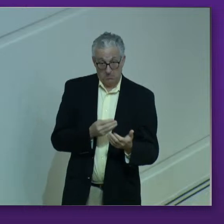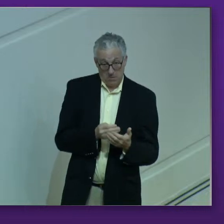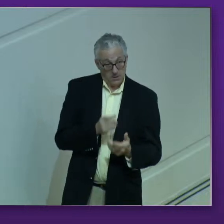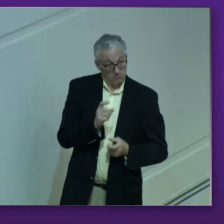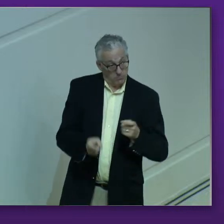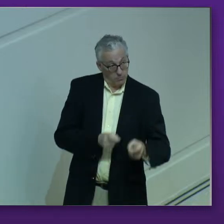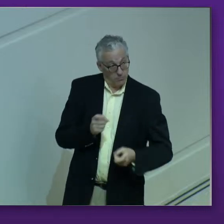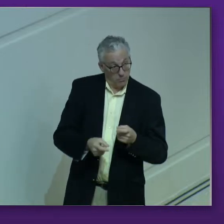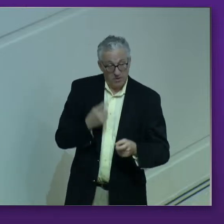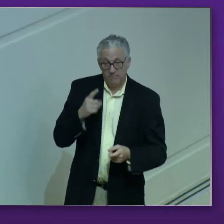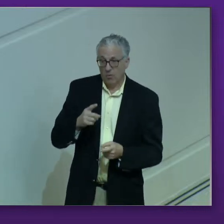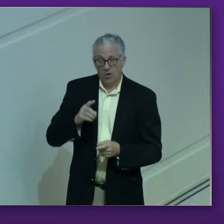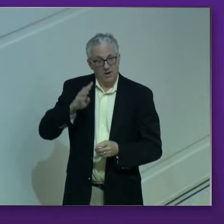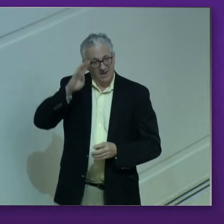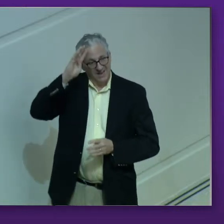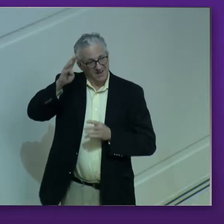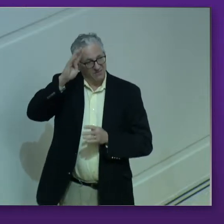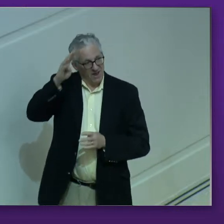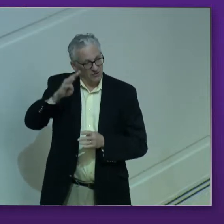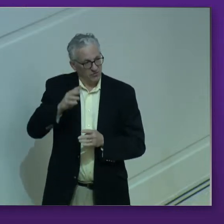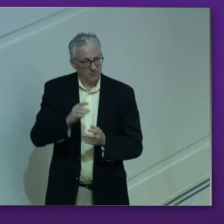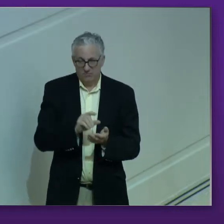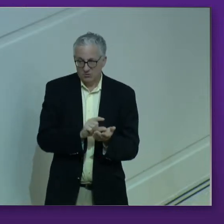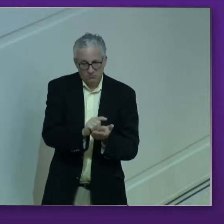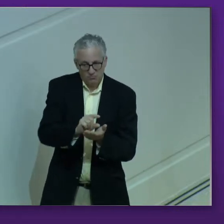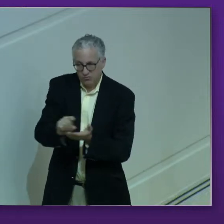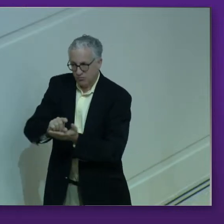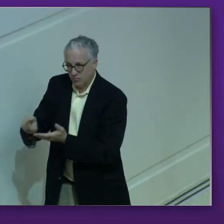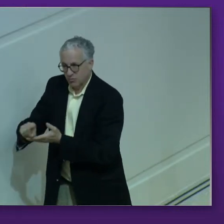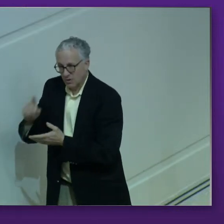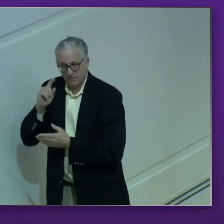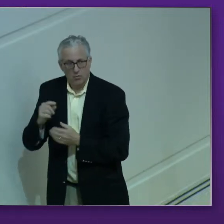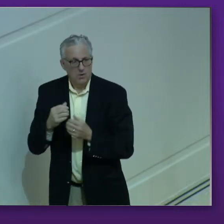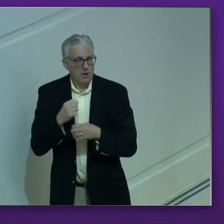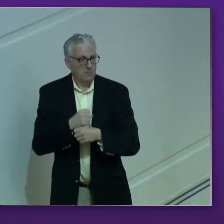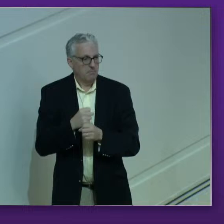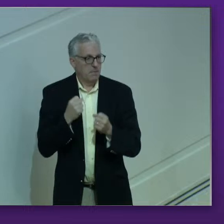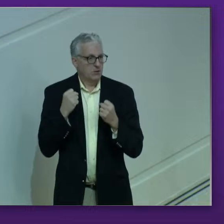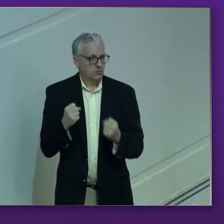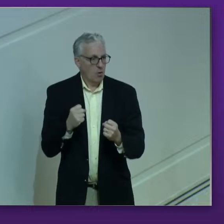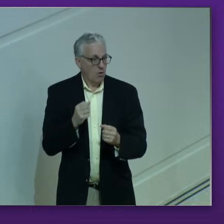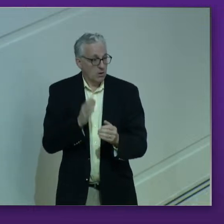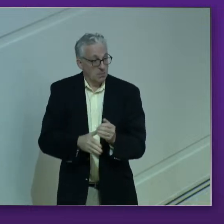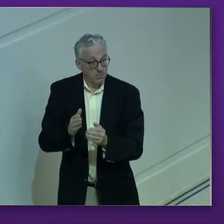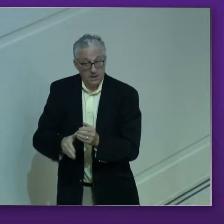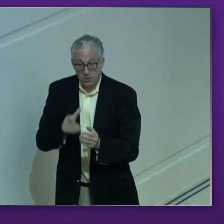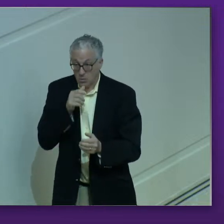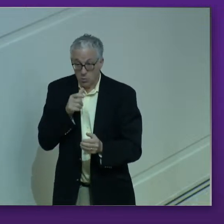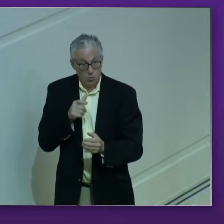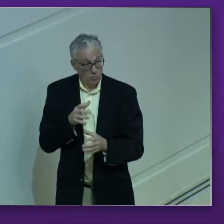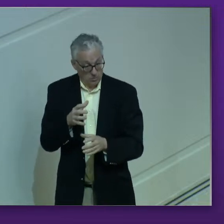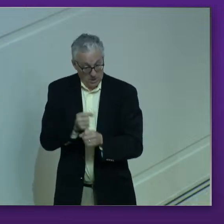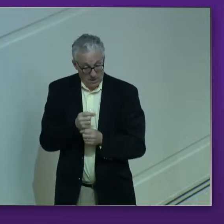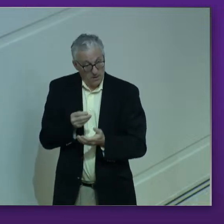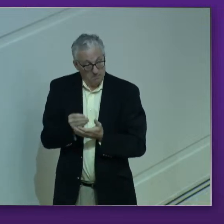COMMITMENT THAT HE FELT FORMER